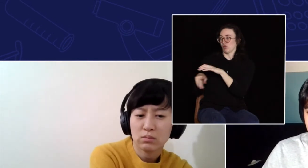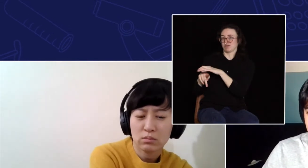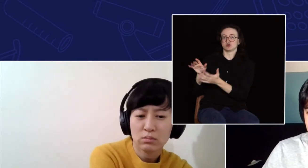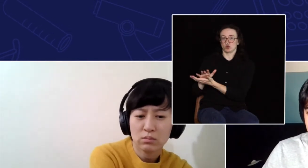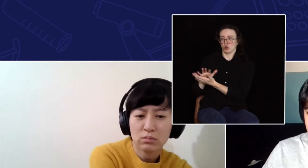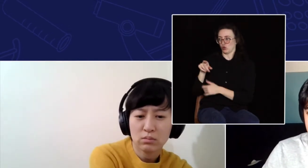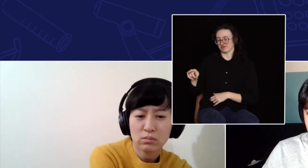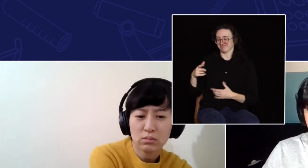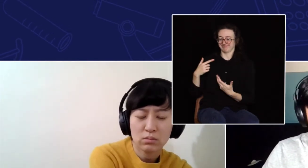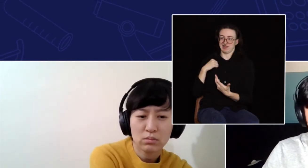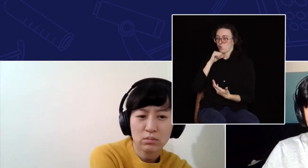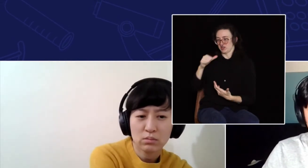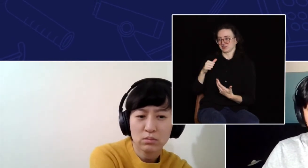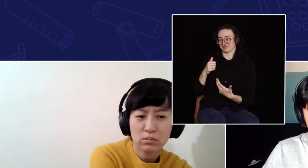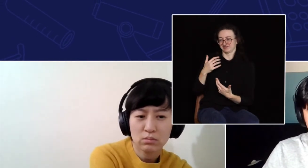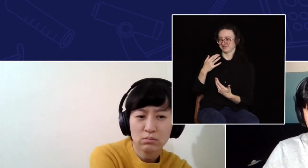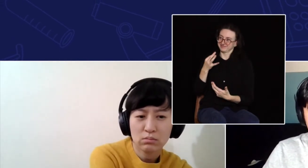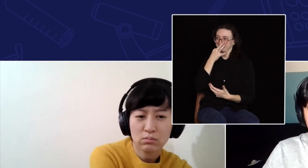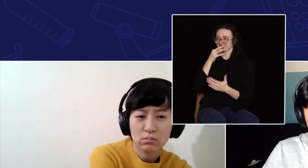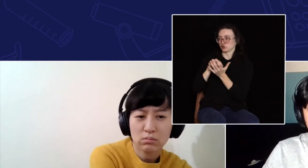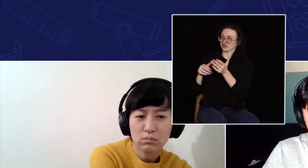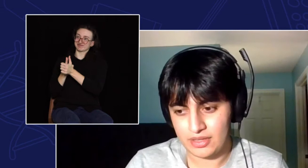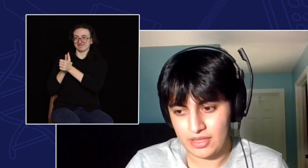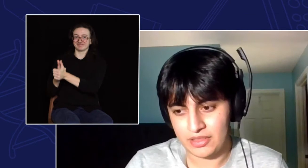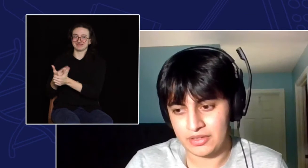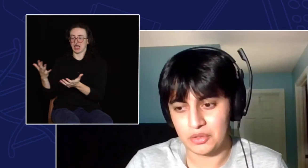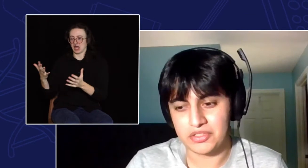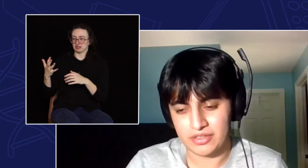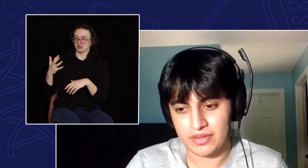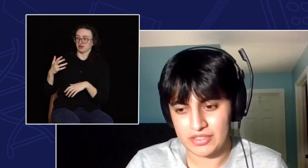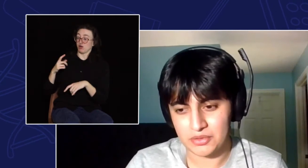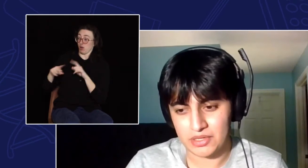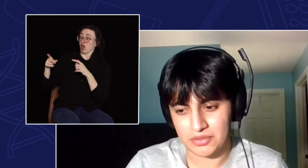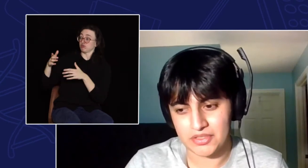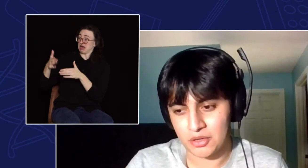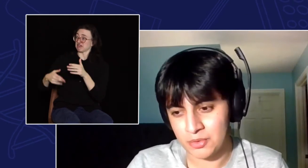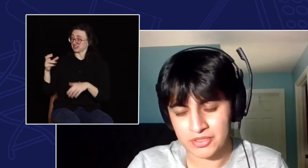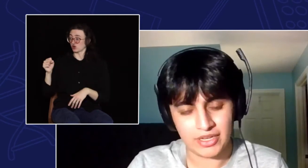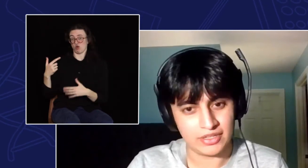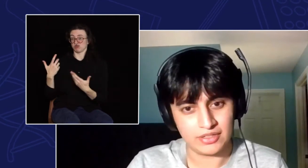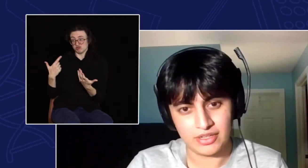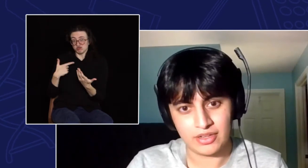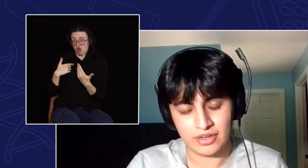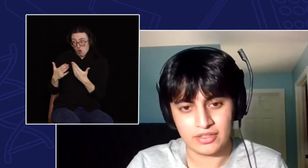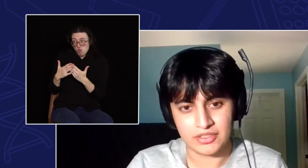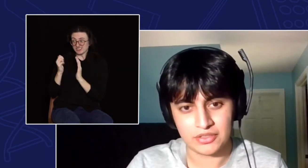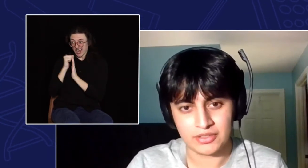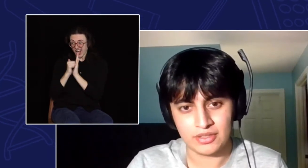I wasn't -- I wasn't a very good student. [ZAIN:] And then towards the end of high school, I was almost an A student